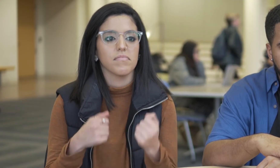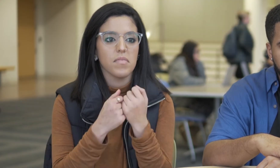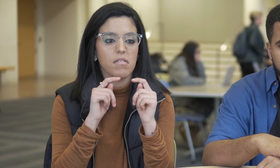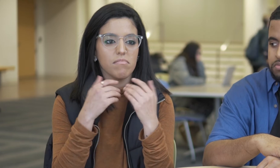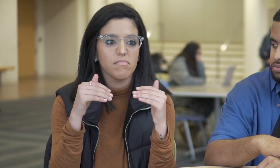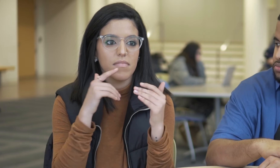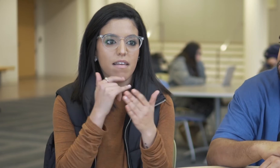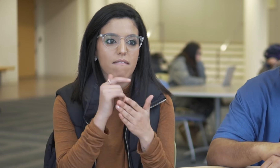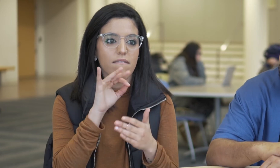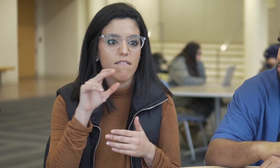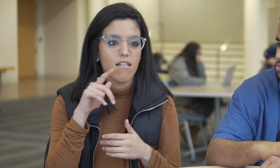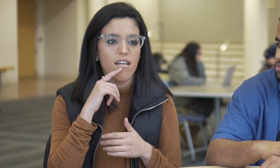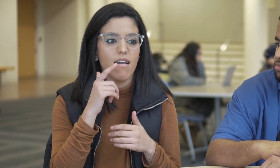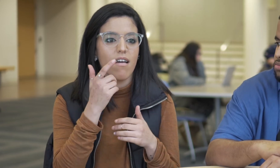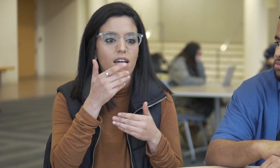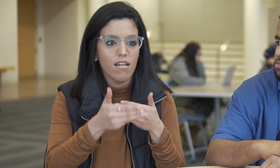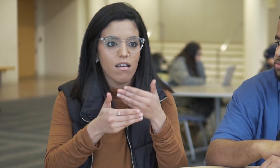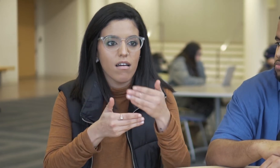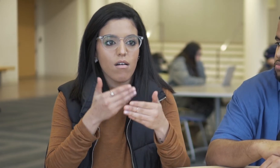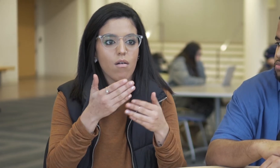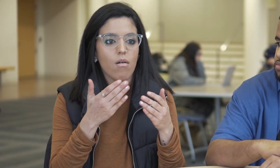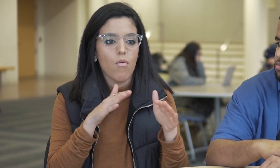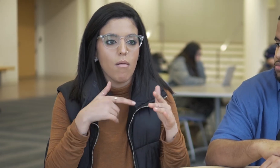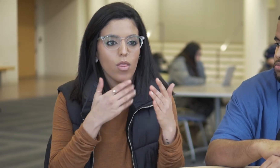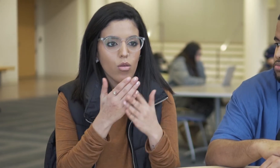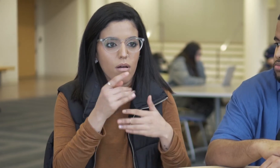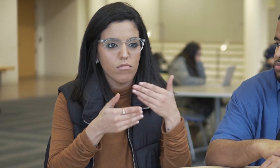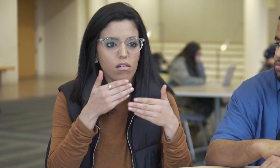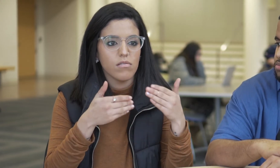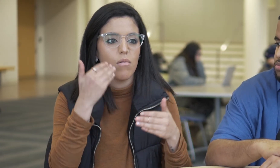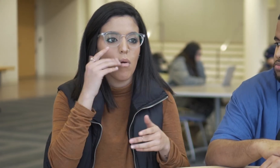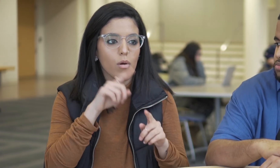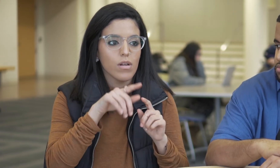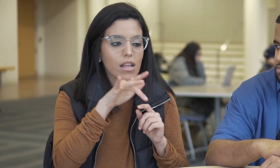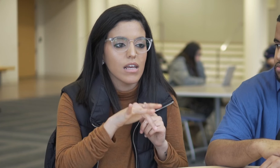The support team was really helpful. Step-by-step. They walked me through the process and showed me where to click.